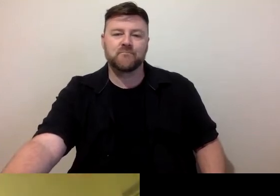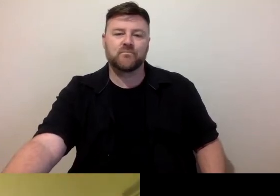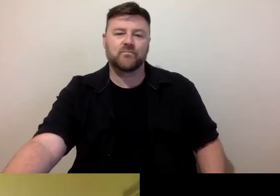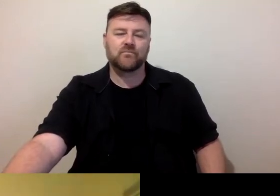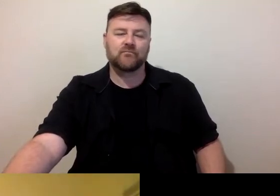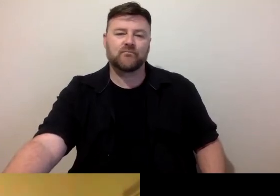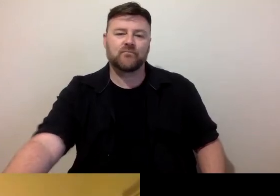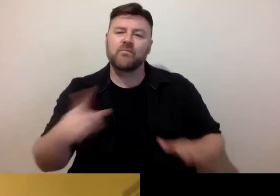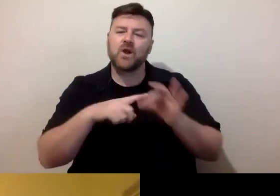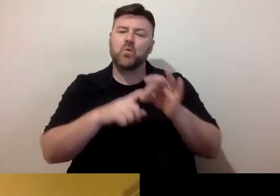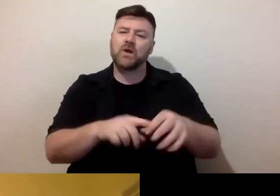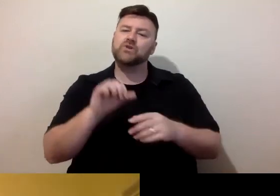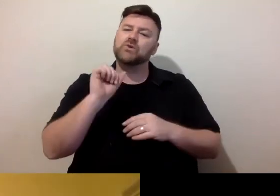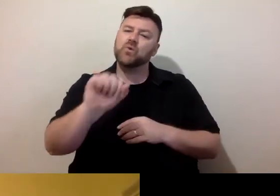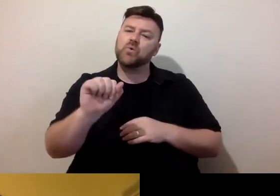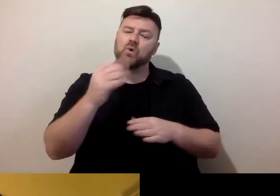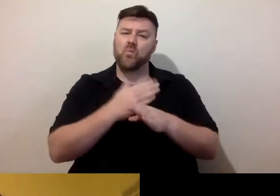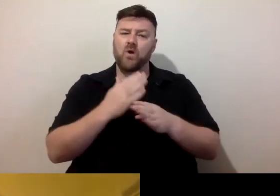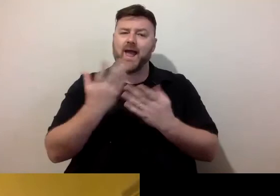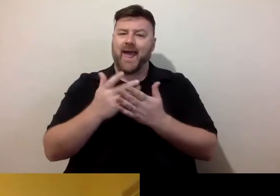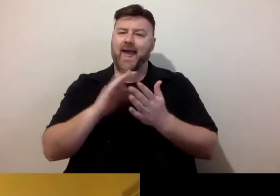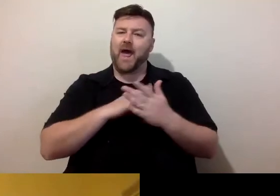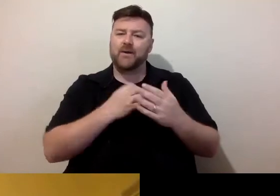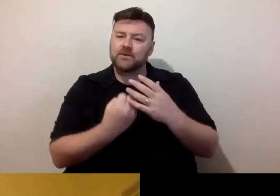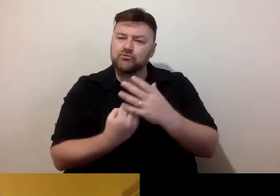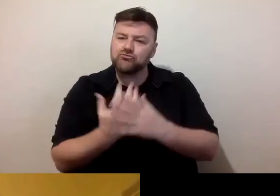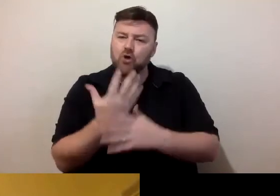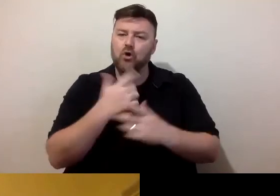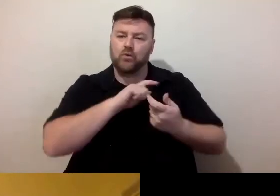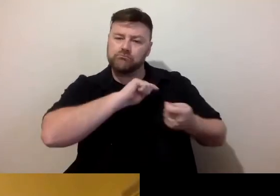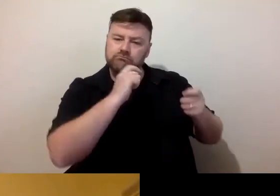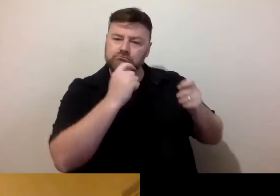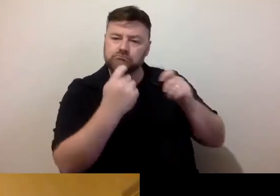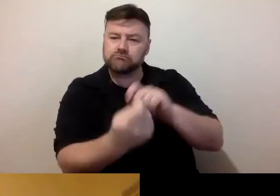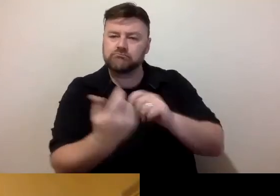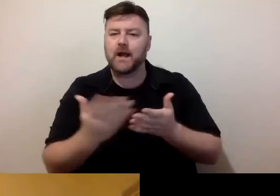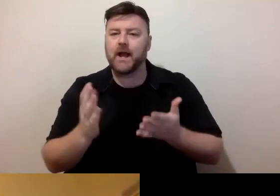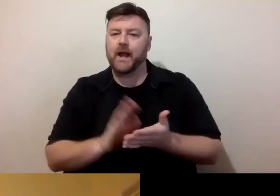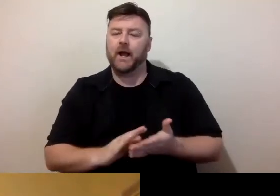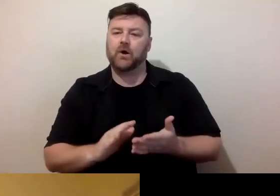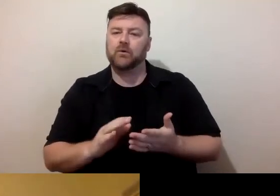has evolved or adapted, I guess, your choreography? MATT CORNELL: